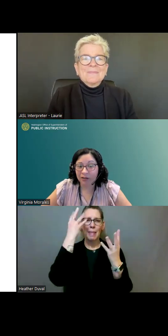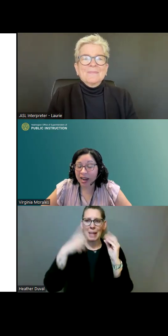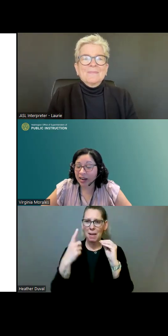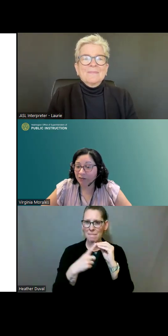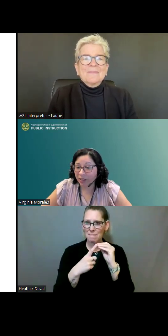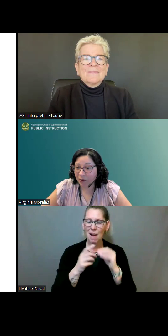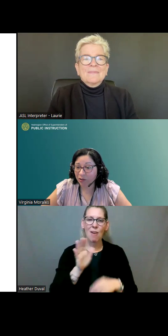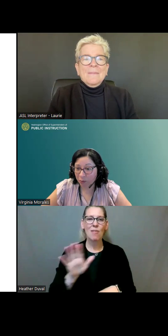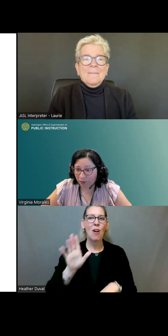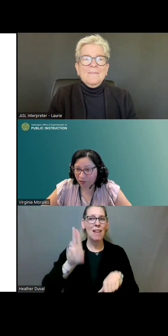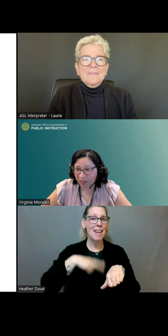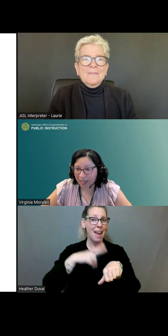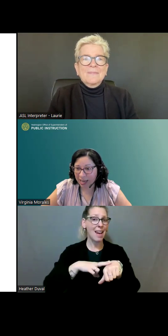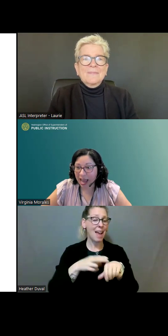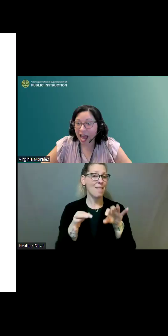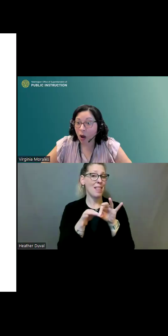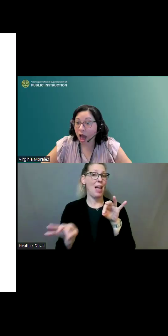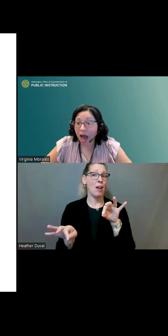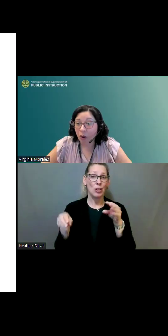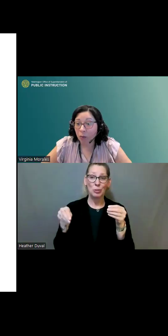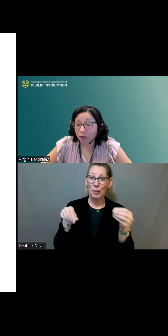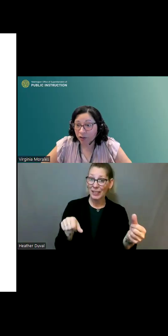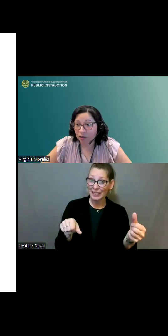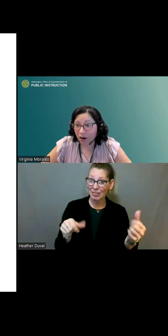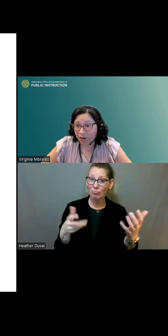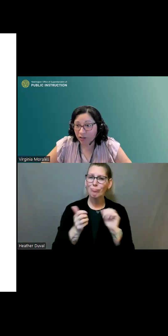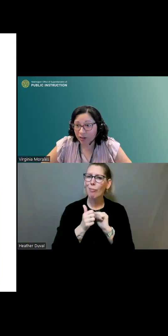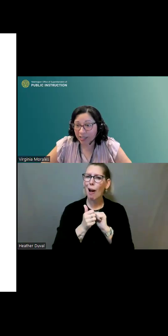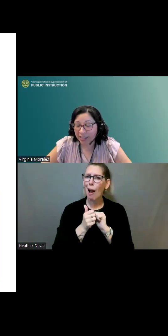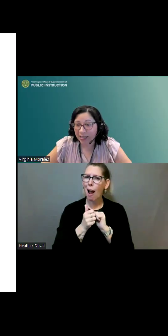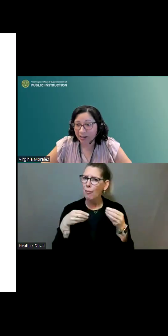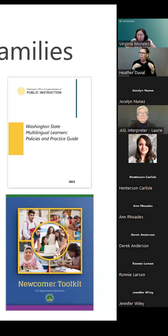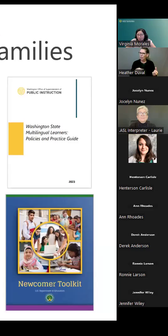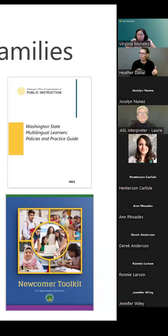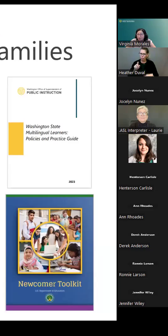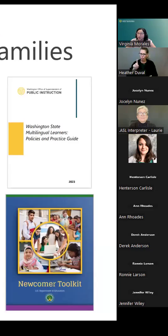native language proficiency. How proficient are students in their native language? Can